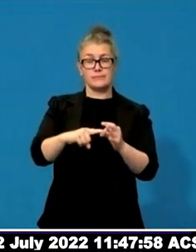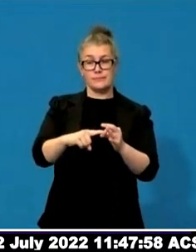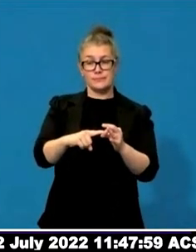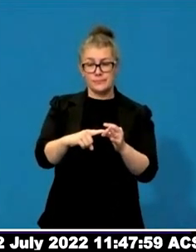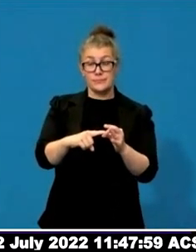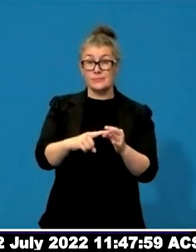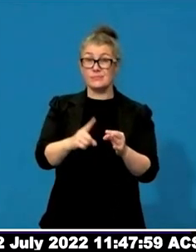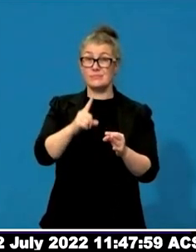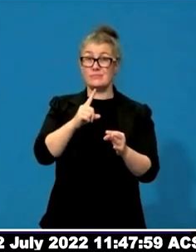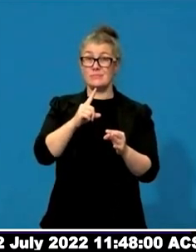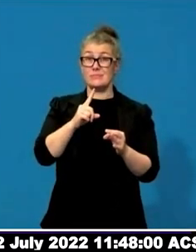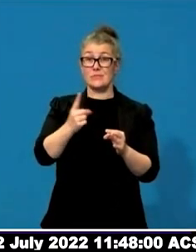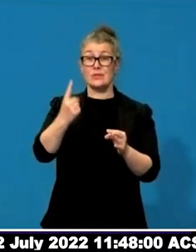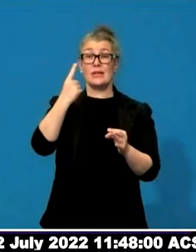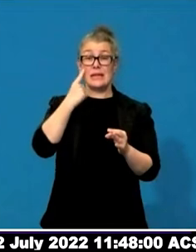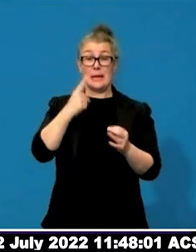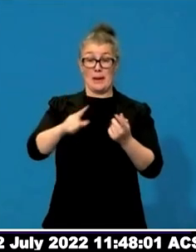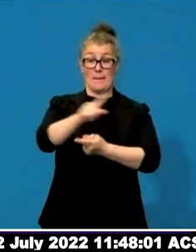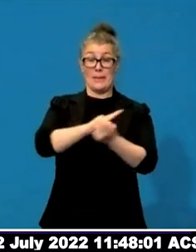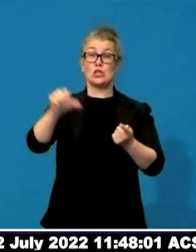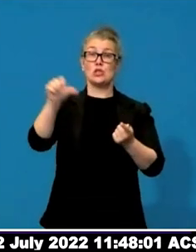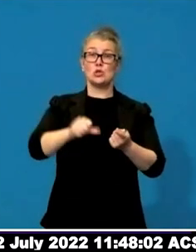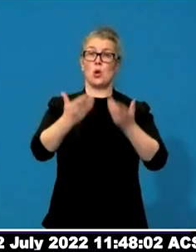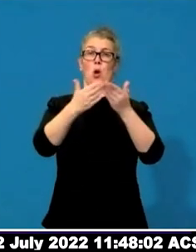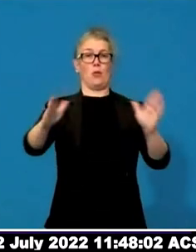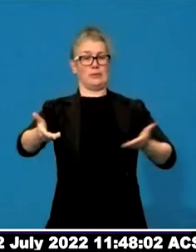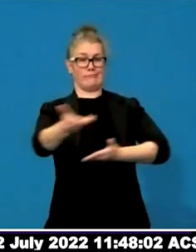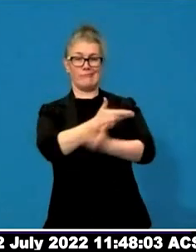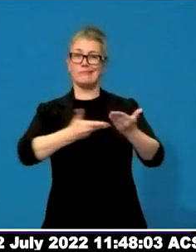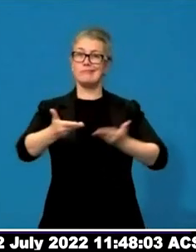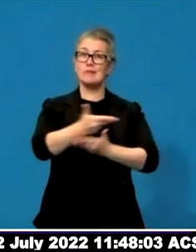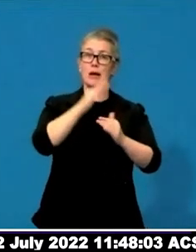as an open transparent discussion of those issues rather than meetings